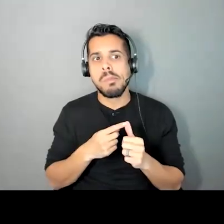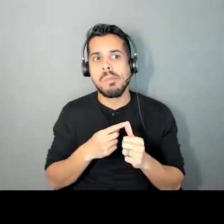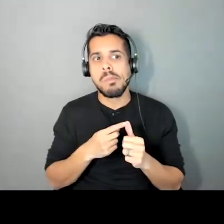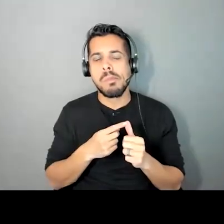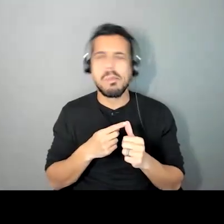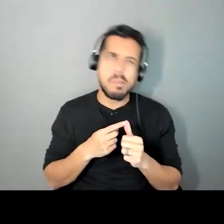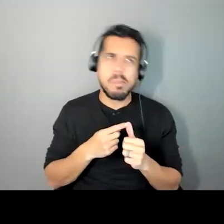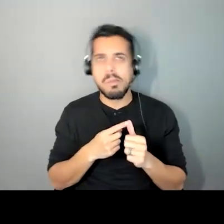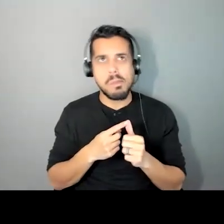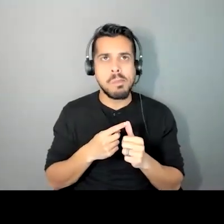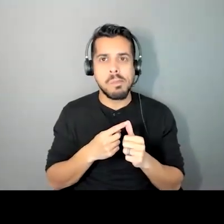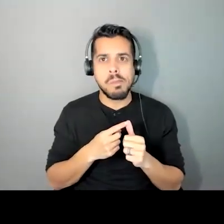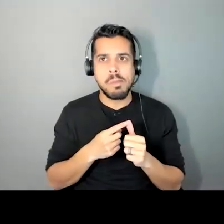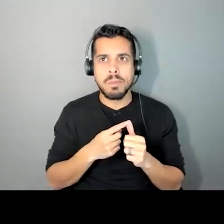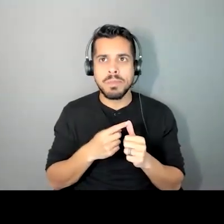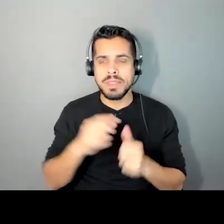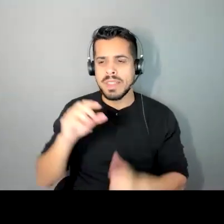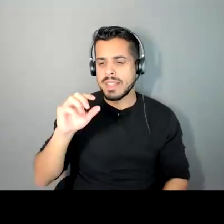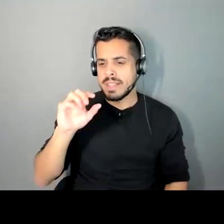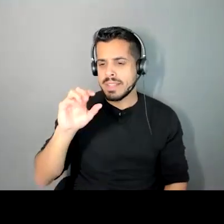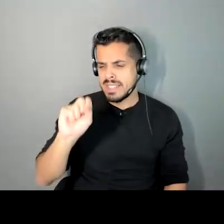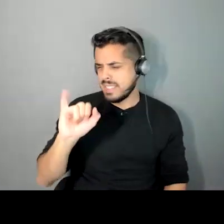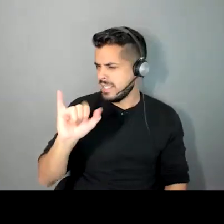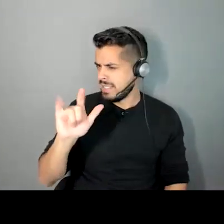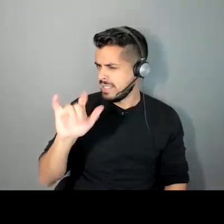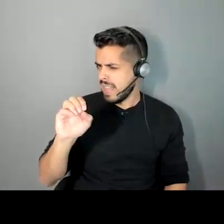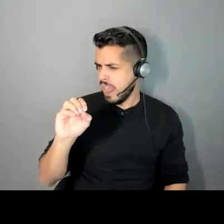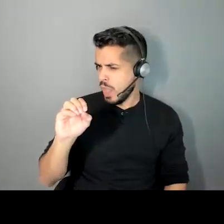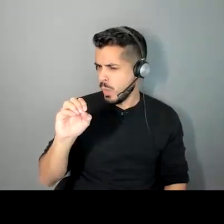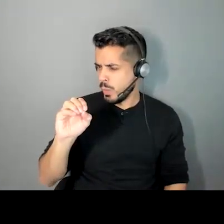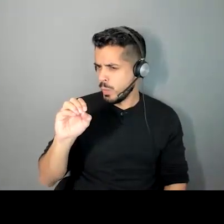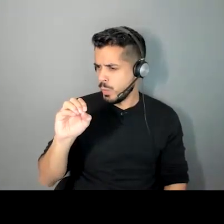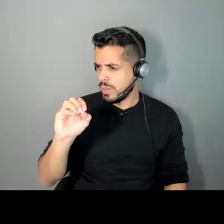kind of how siloed the disability community is.